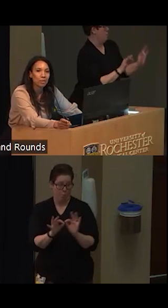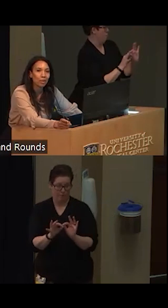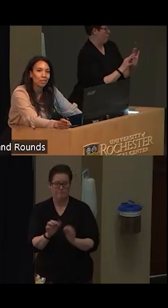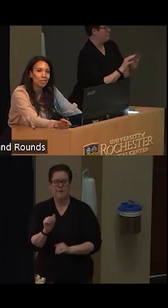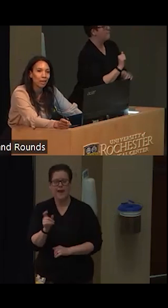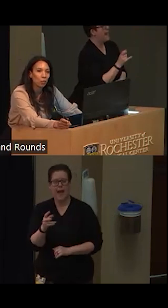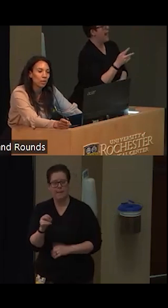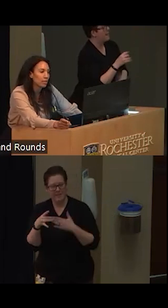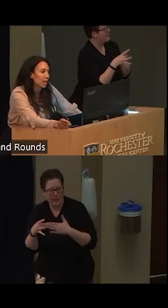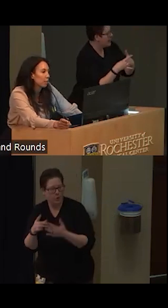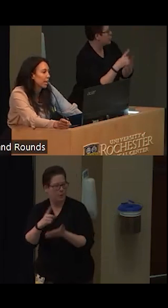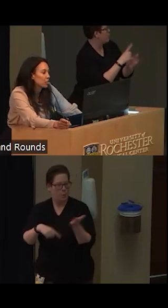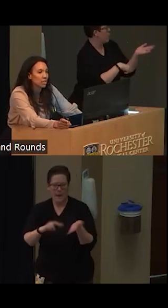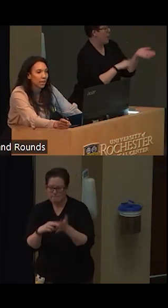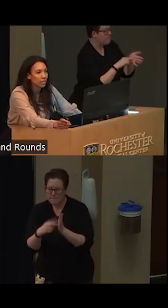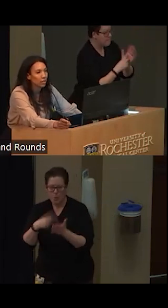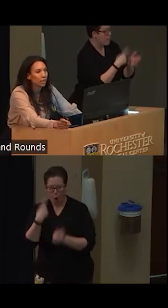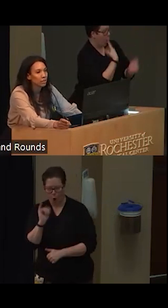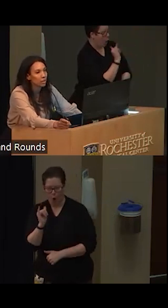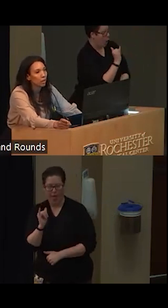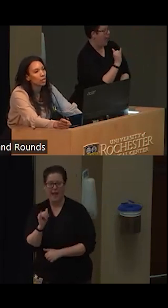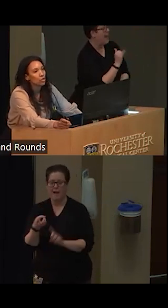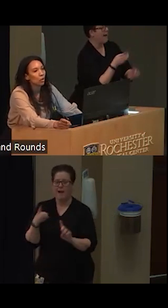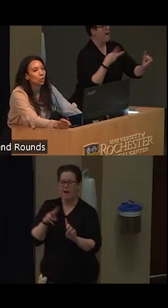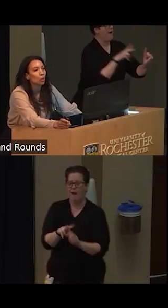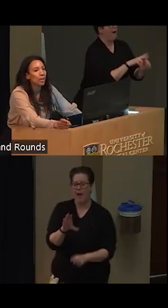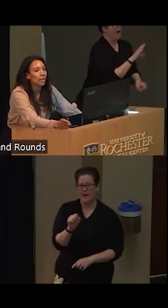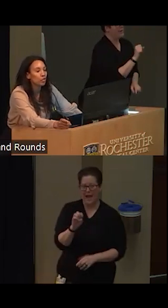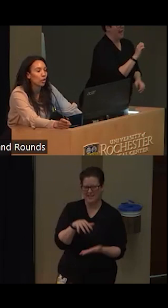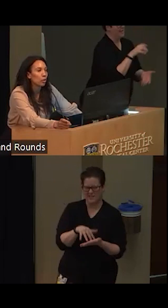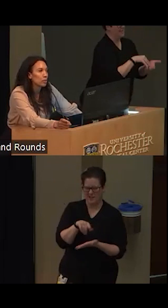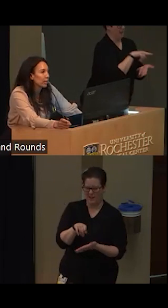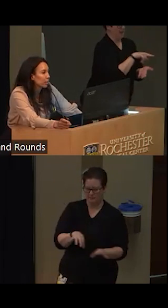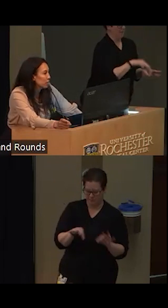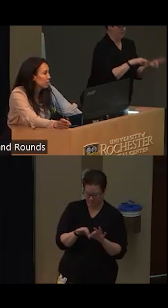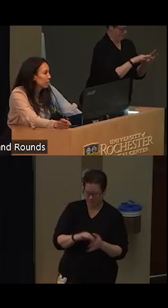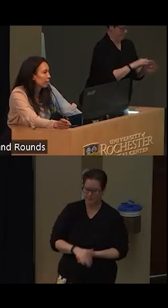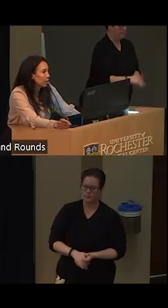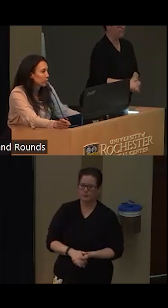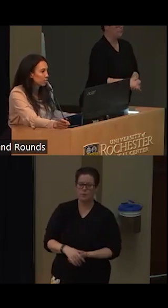it means what it looks like was the application to case studies so we chose clinical scenarios